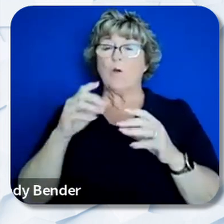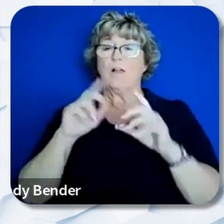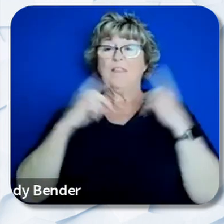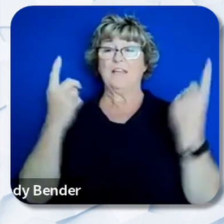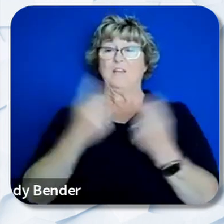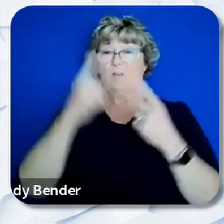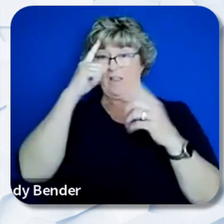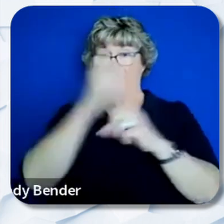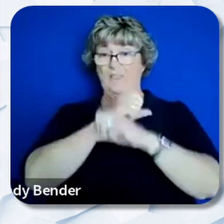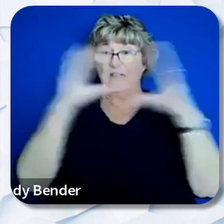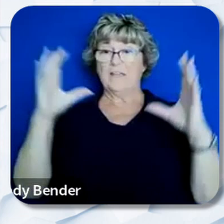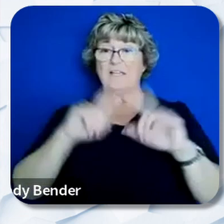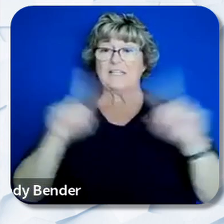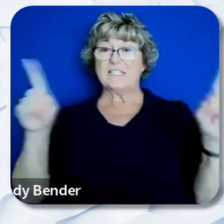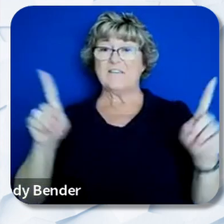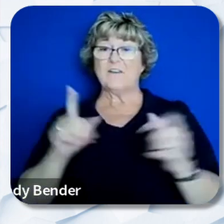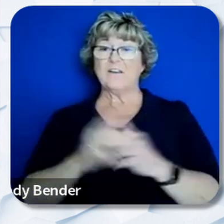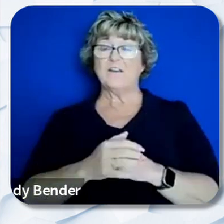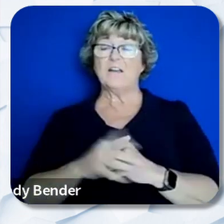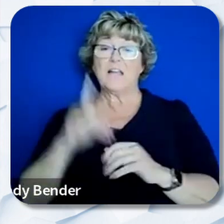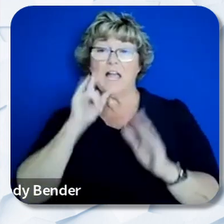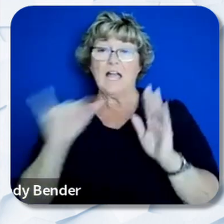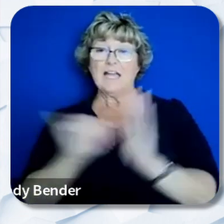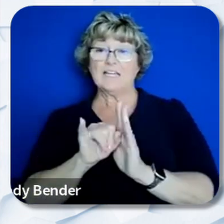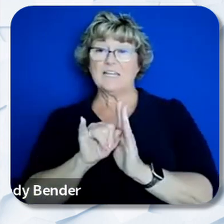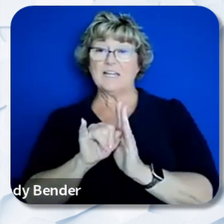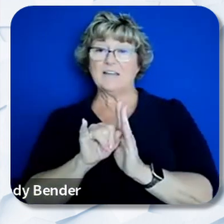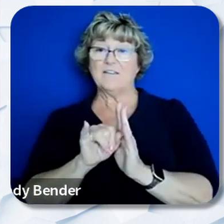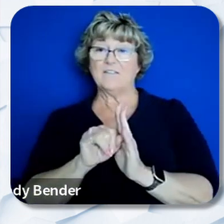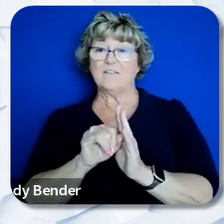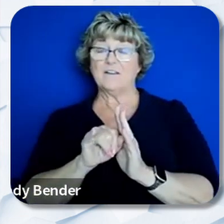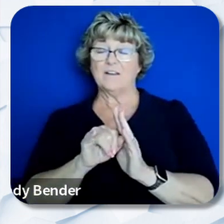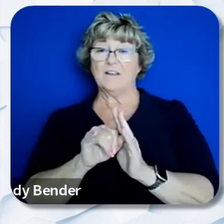about doing differently is identifying the the high leverage activity that's going to